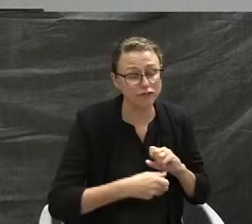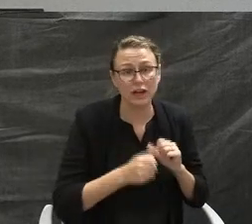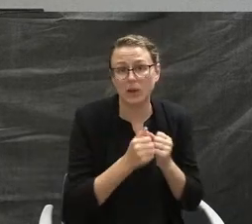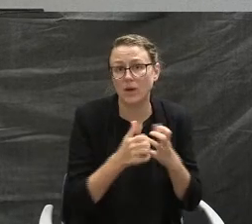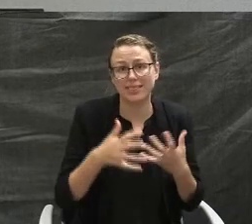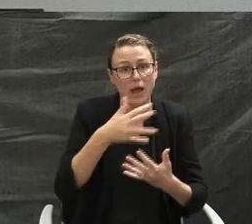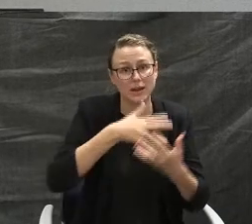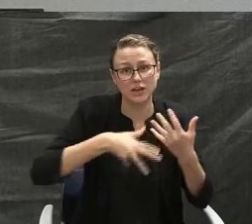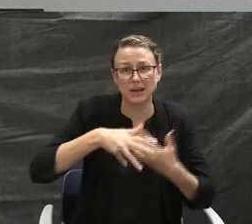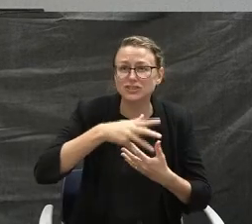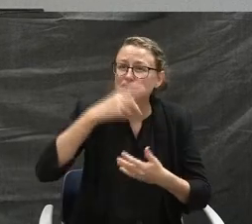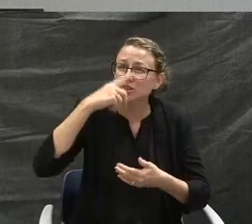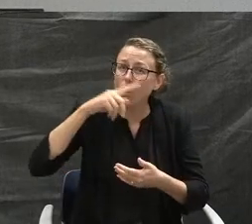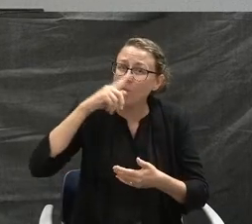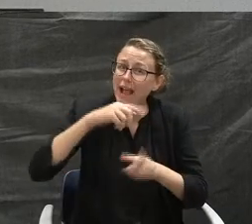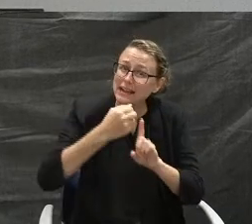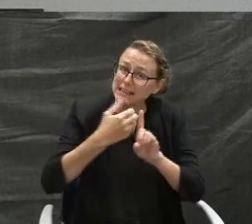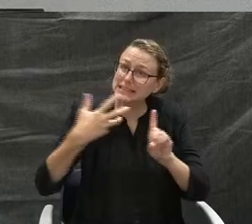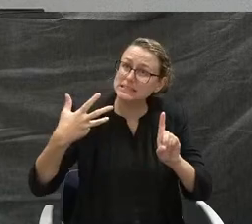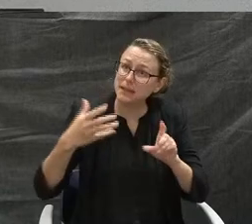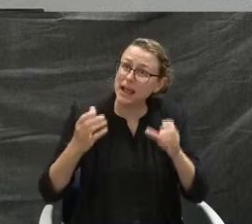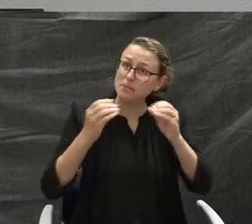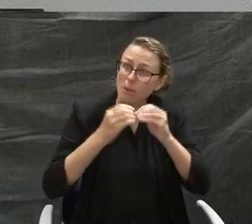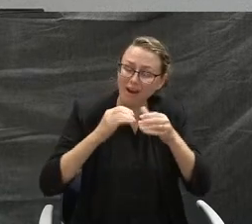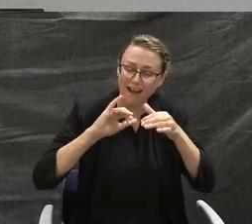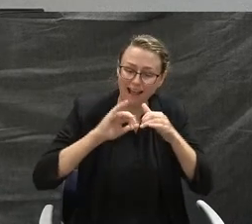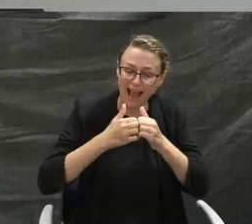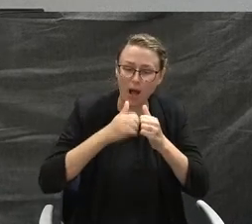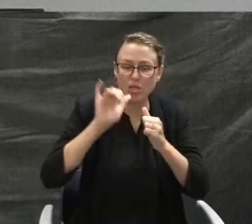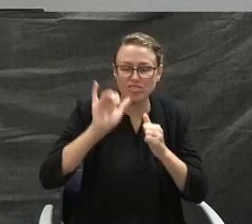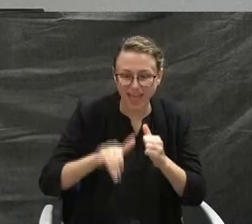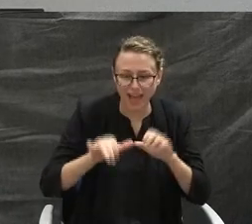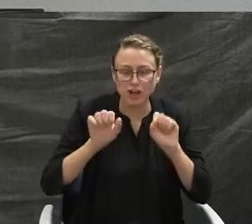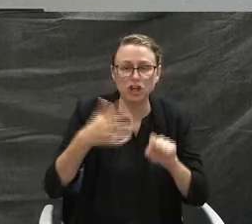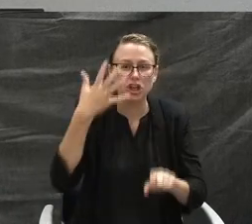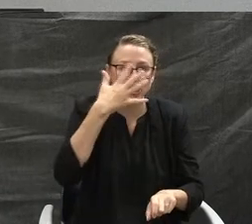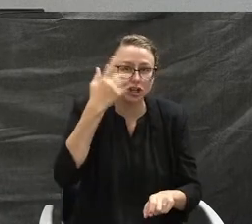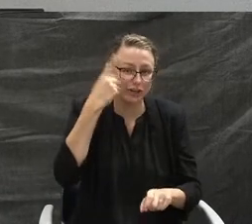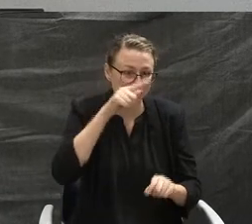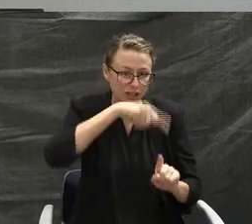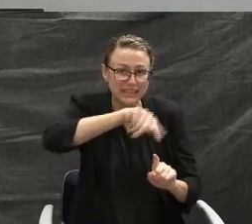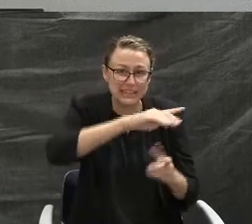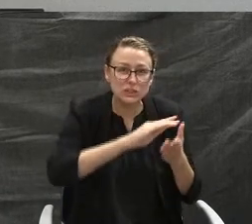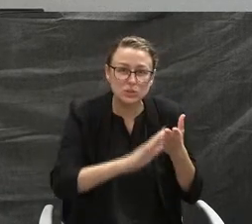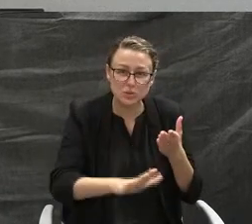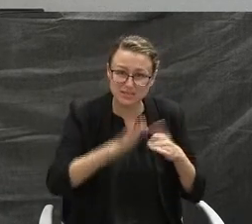little bit more about how that could look for these students on that day?